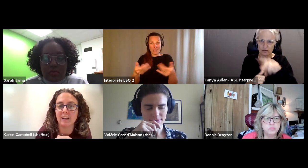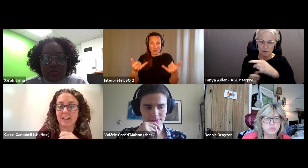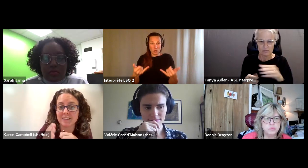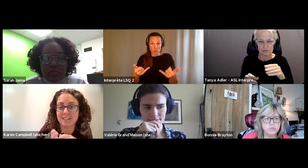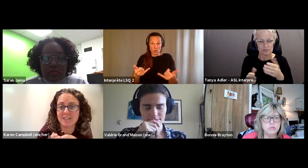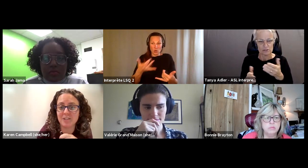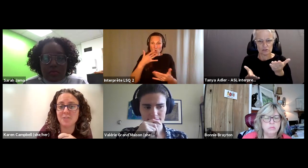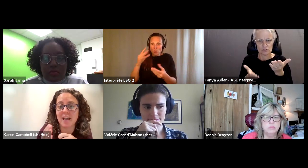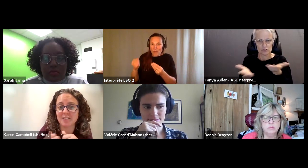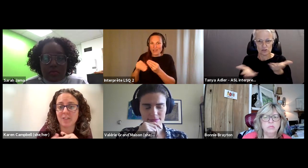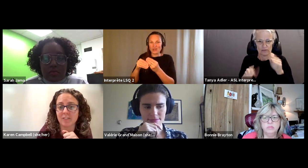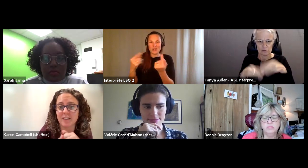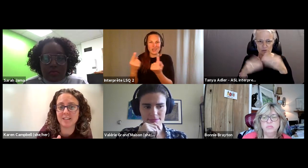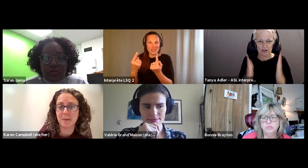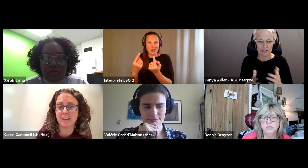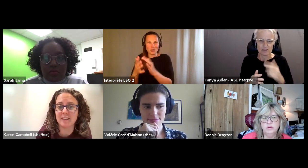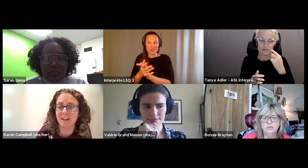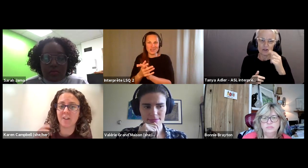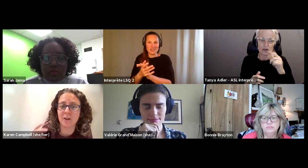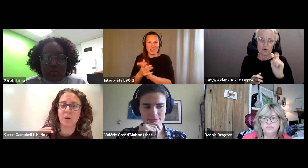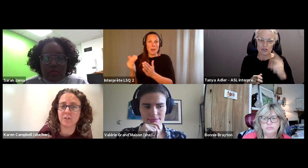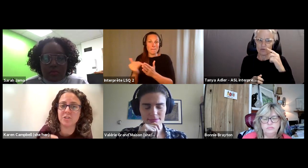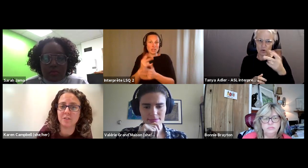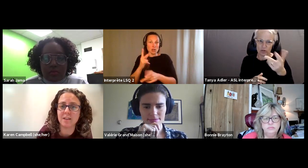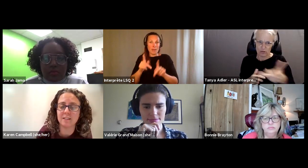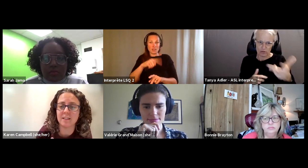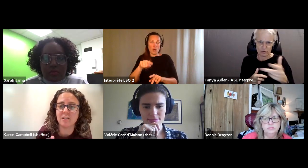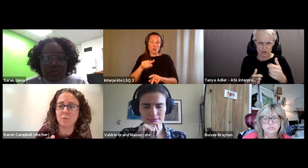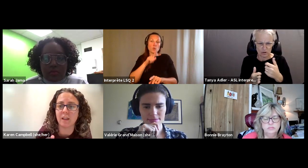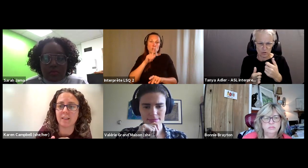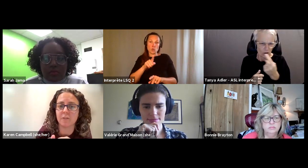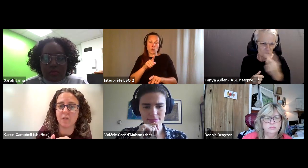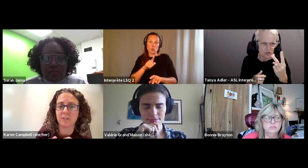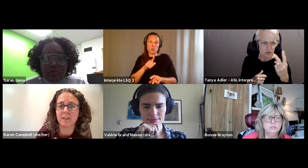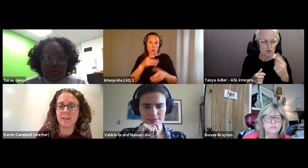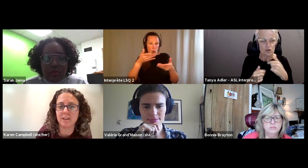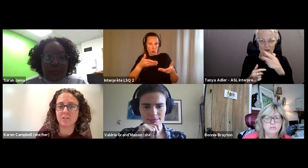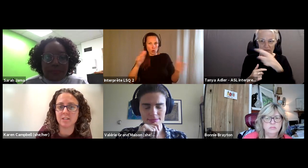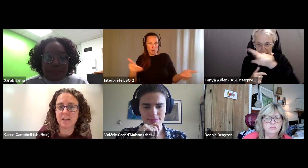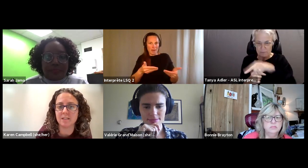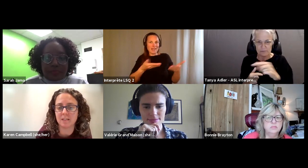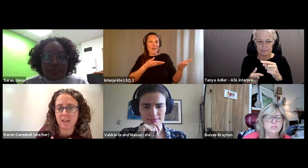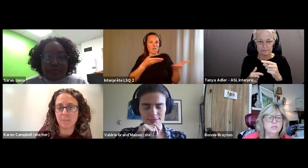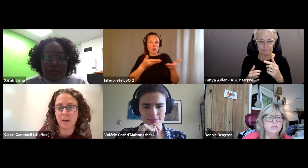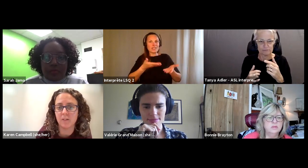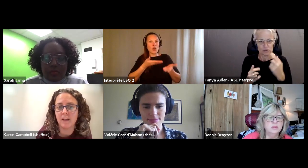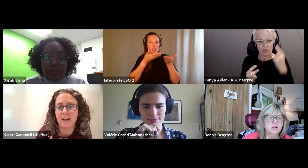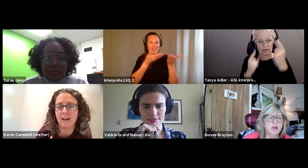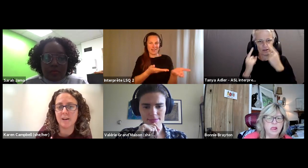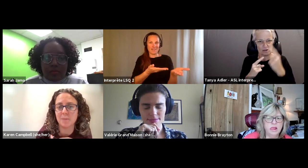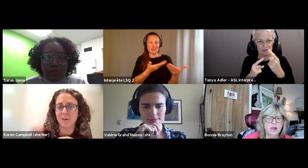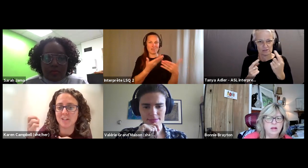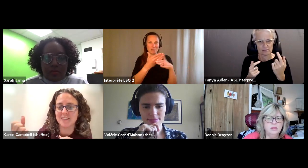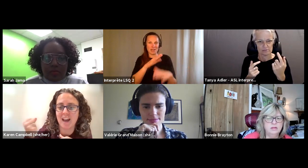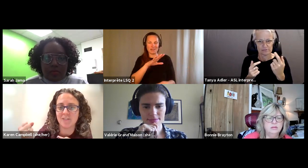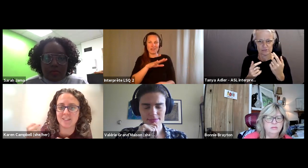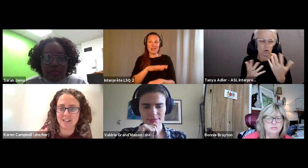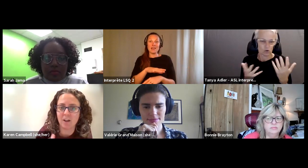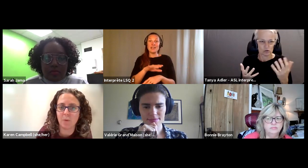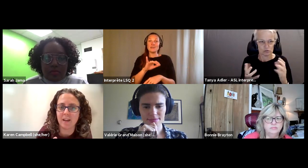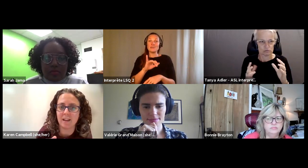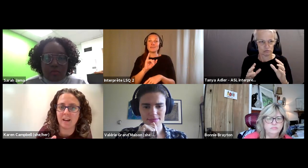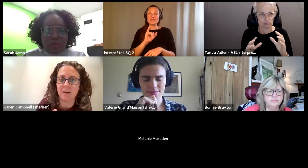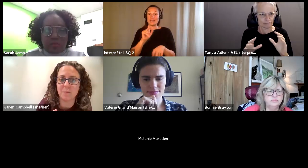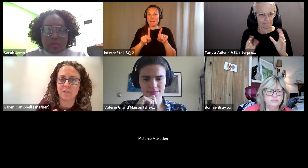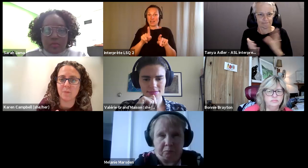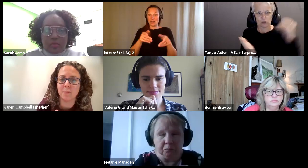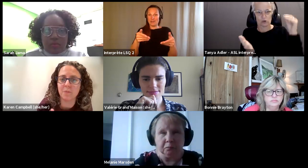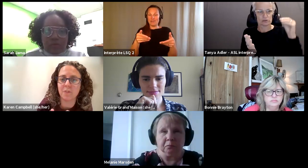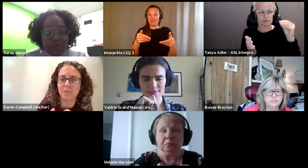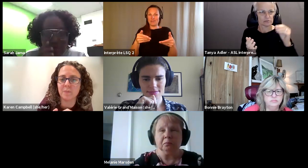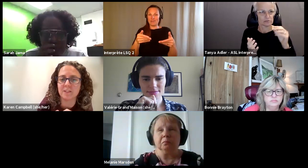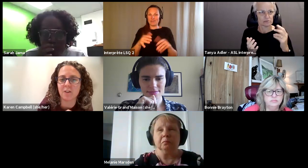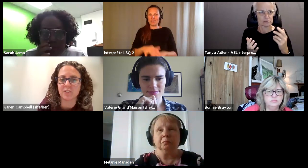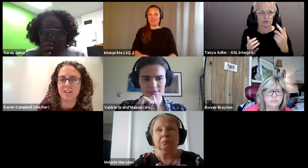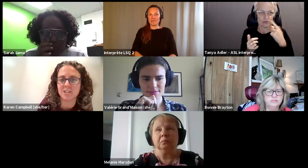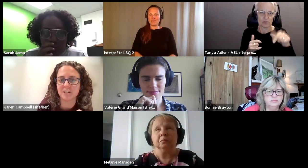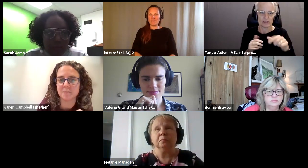Karen Campbell (she/her): And i'll ask this to you and to Valerie and Melanie is are there one or two things that you would like the folks here today to think about or to have as a takeaway from from this conversation.